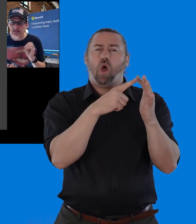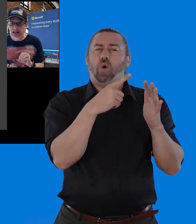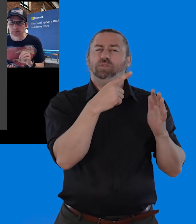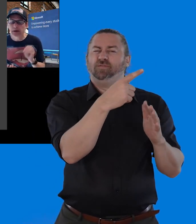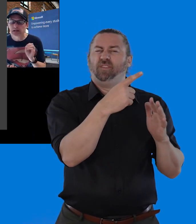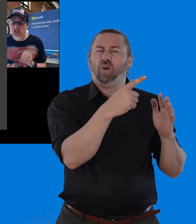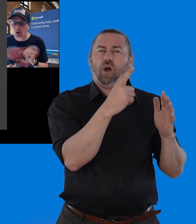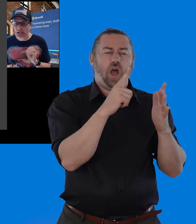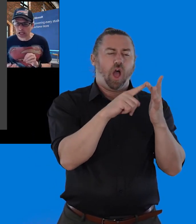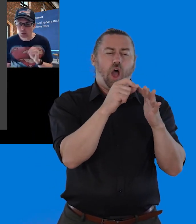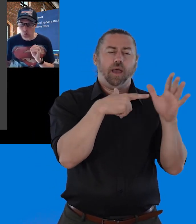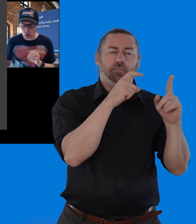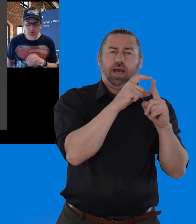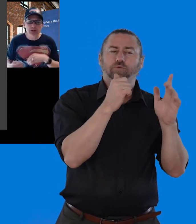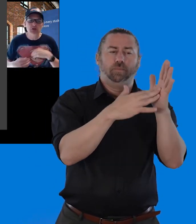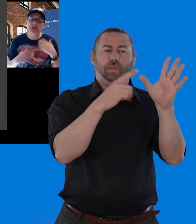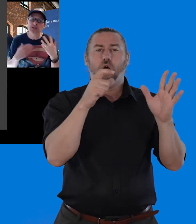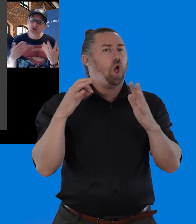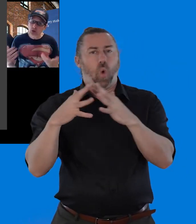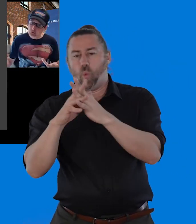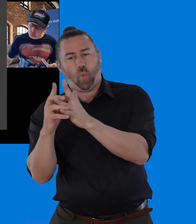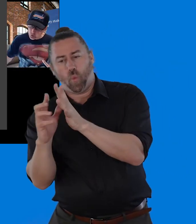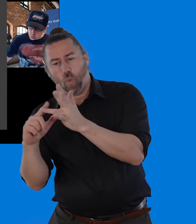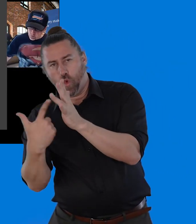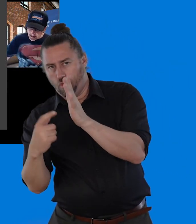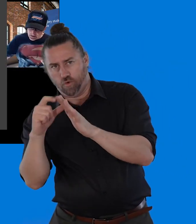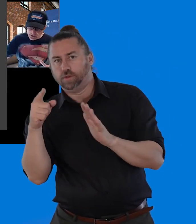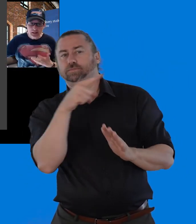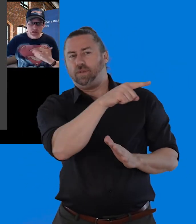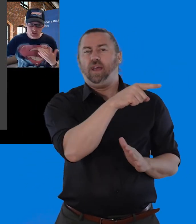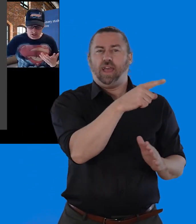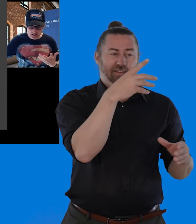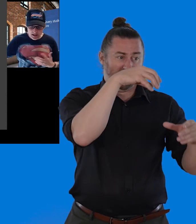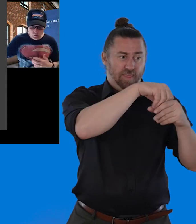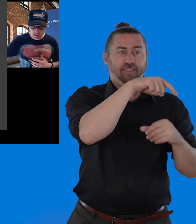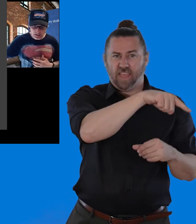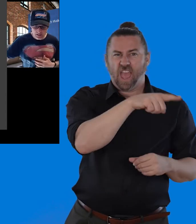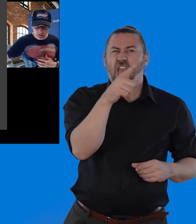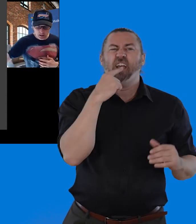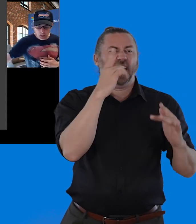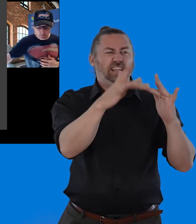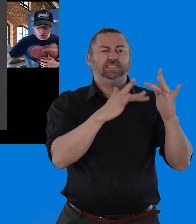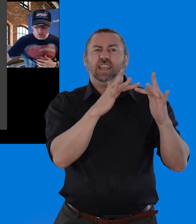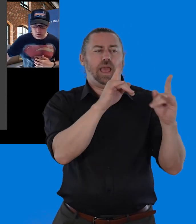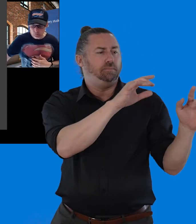it's there, but it's not in Word, but you can still go through your browser just like we did a moment ago.